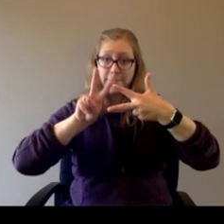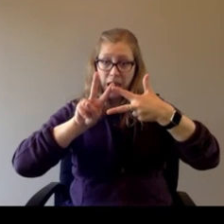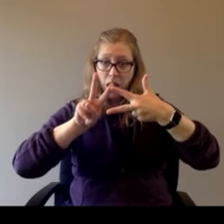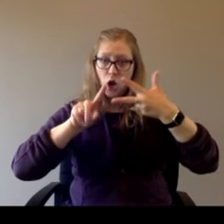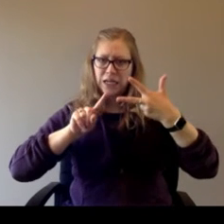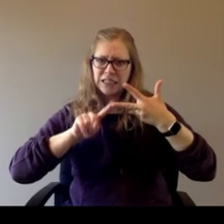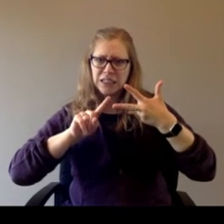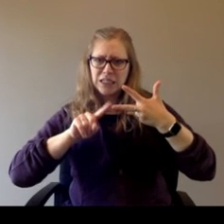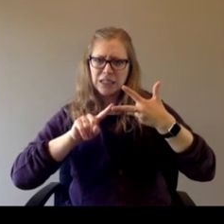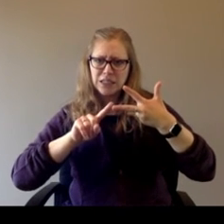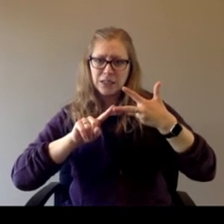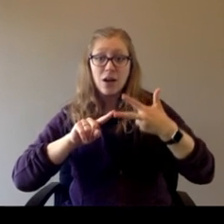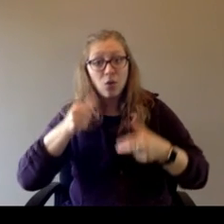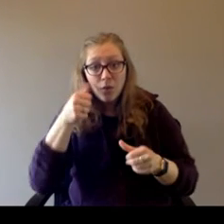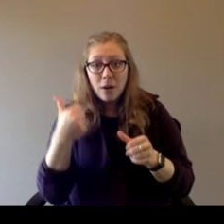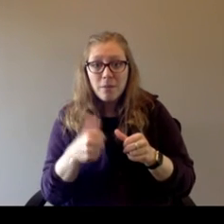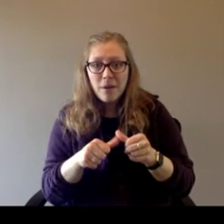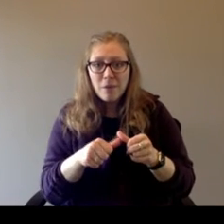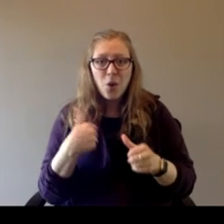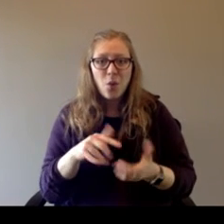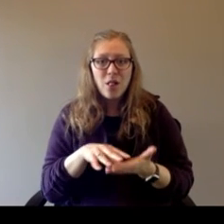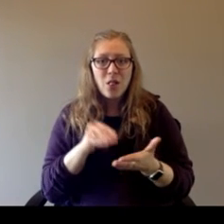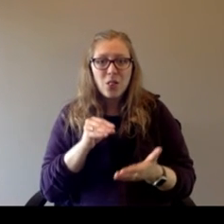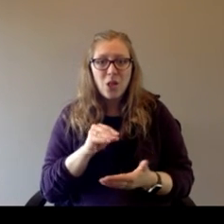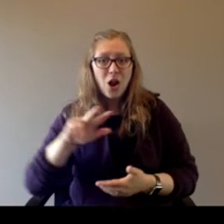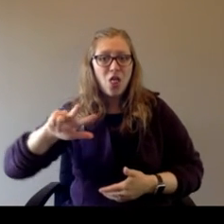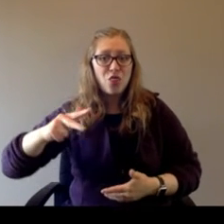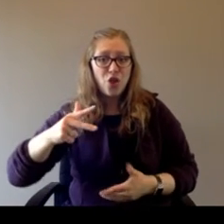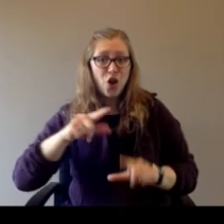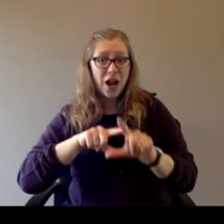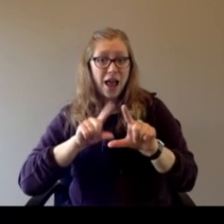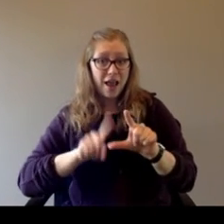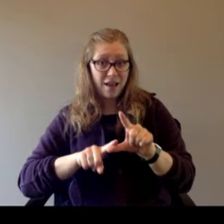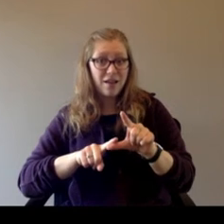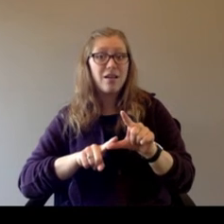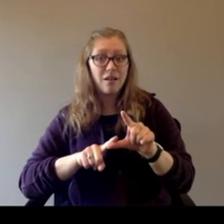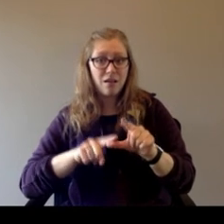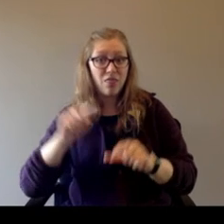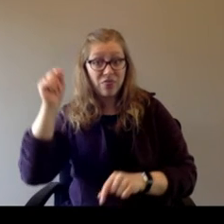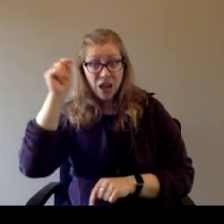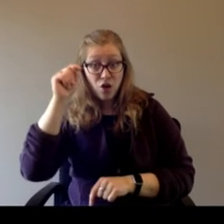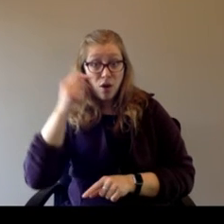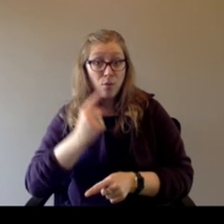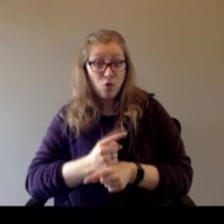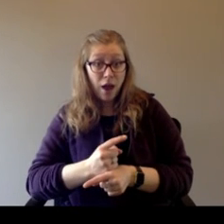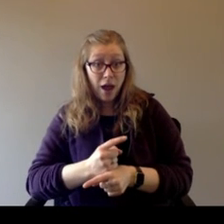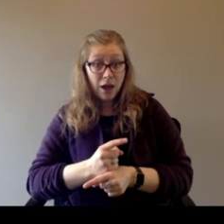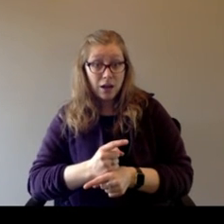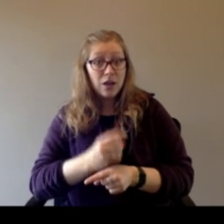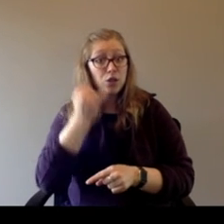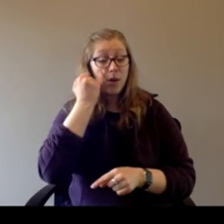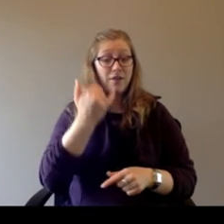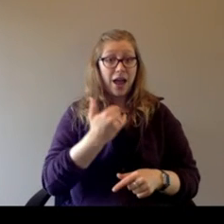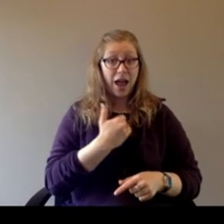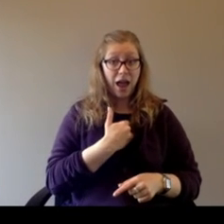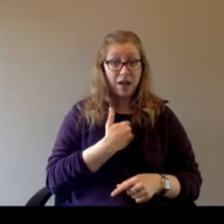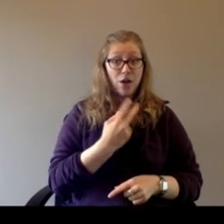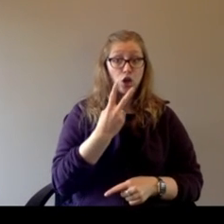says that if I have two pairs, the red pair and the blue pair that are congruent, then this last pair, the green pair, also has to be congruent.